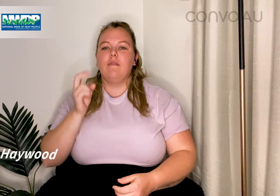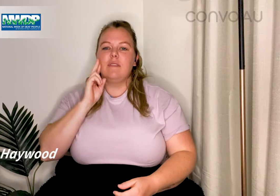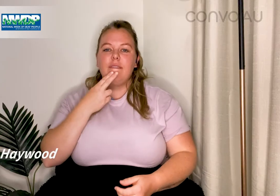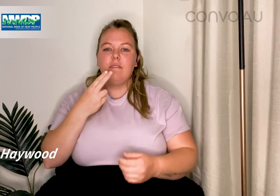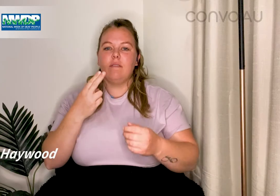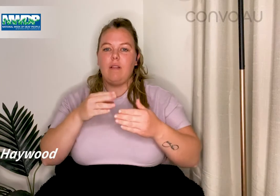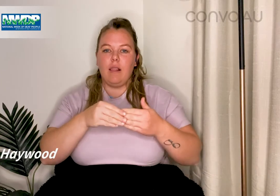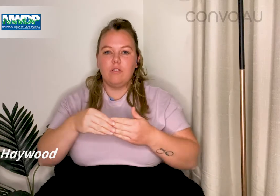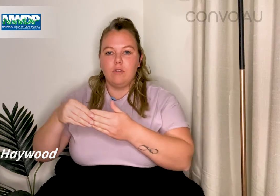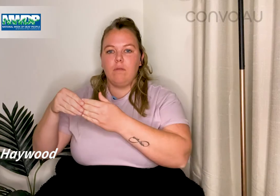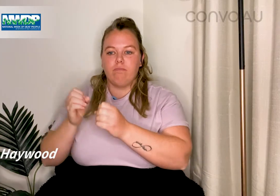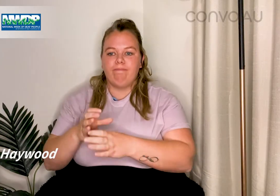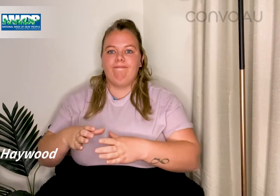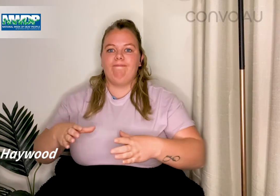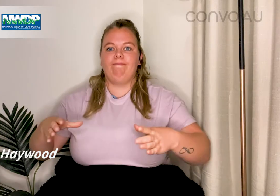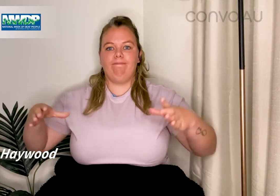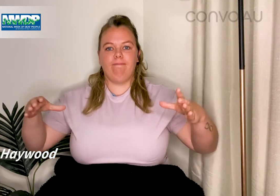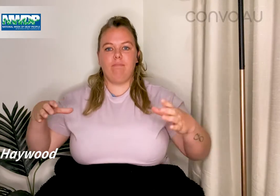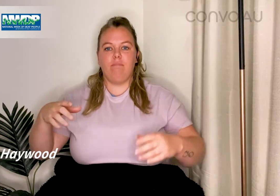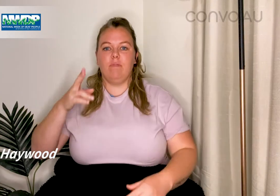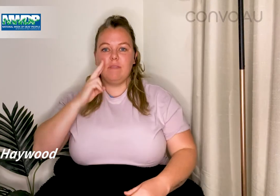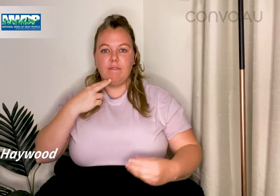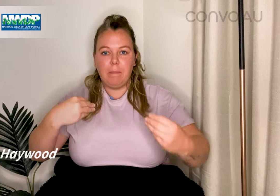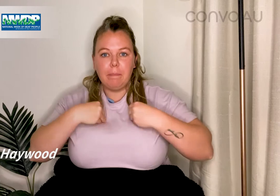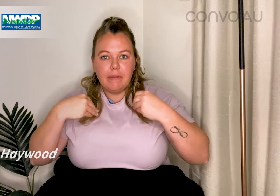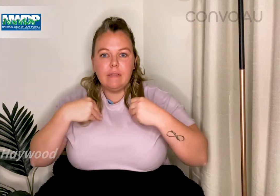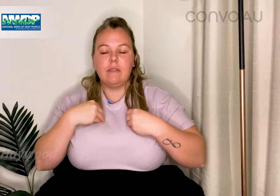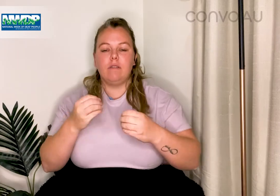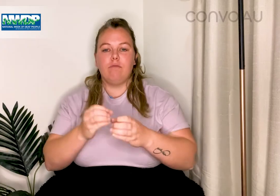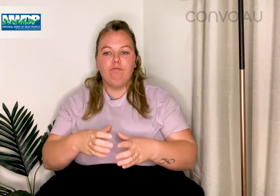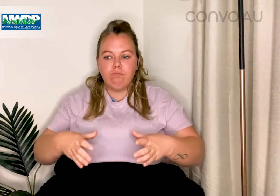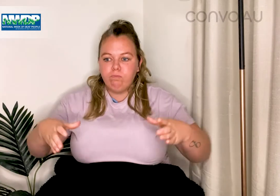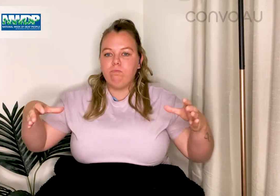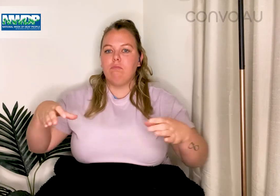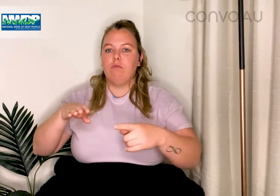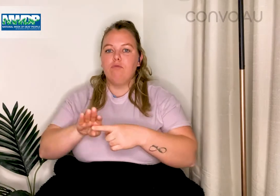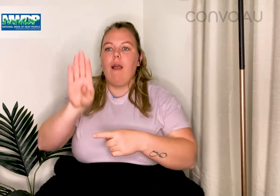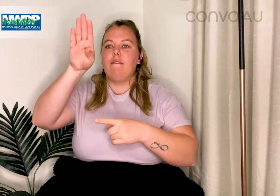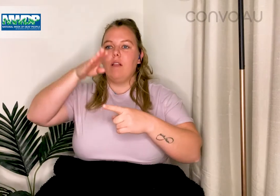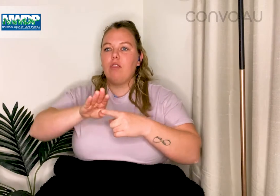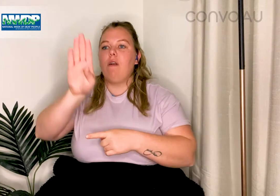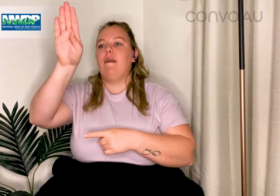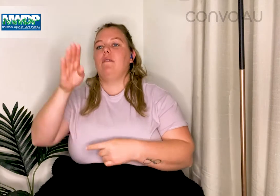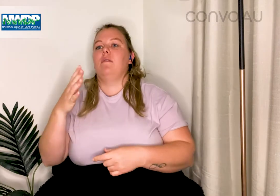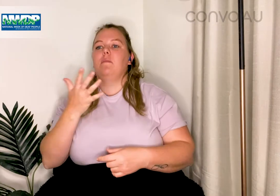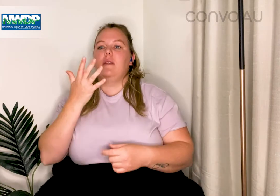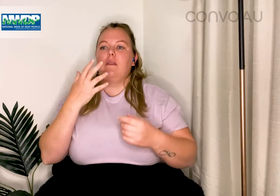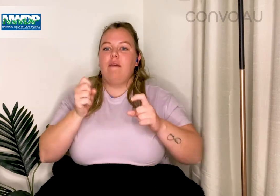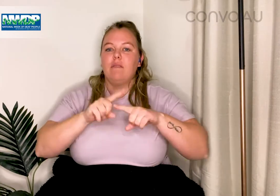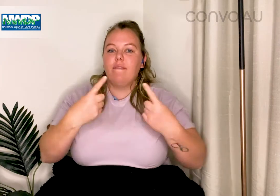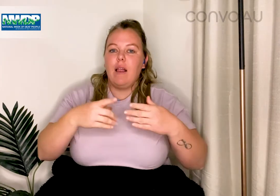Deaf leadership is growing all over the world. Deaf entrepreneurship is thriving across communities,